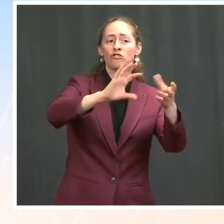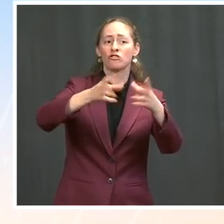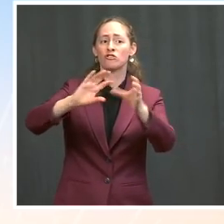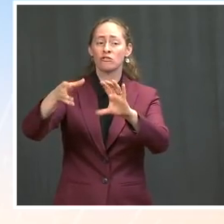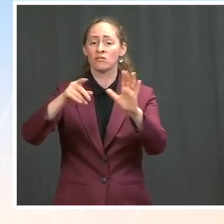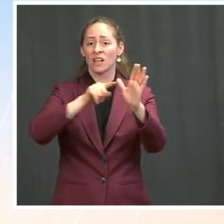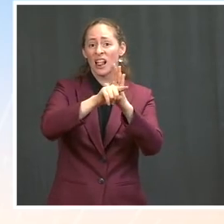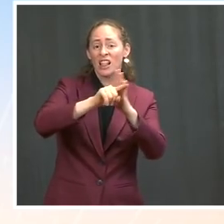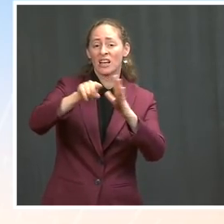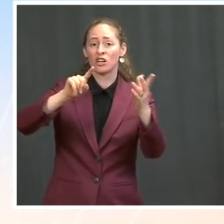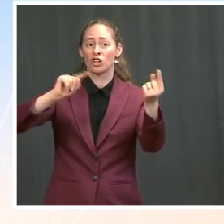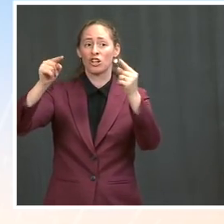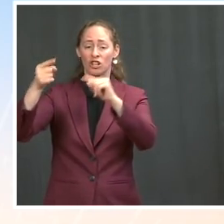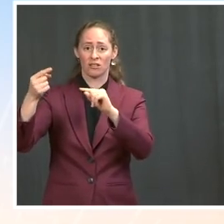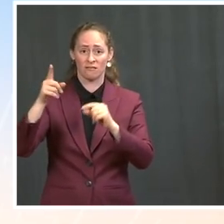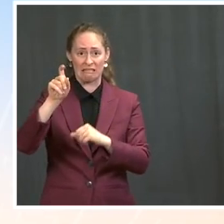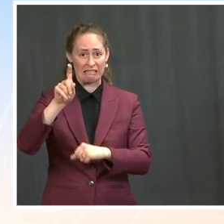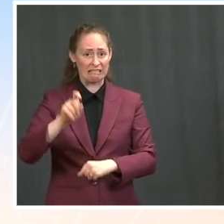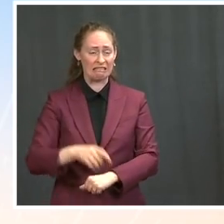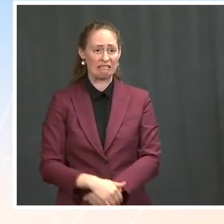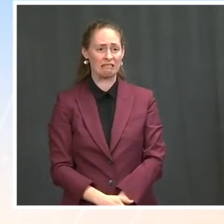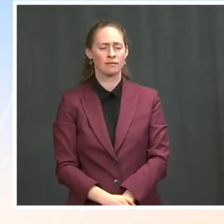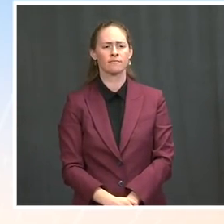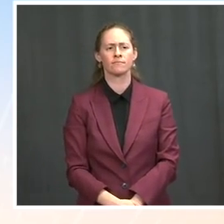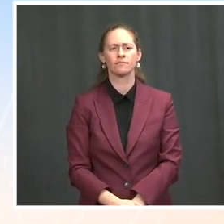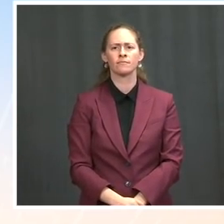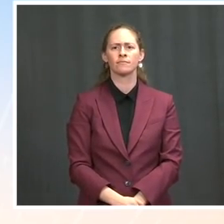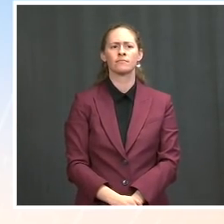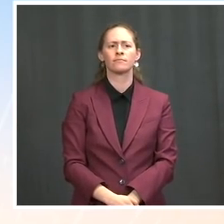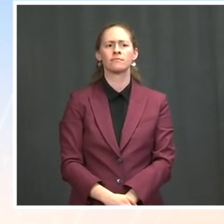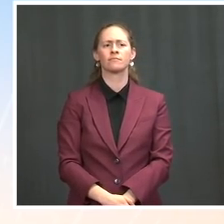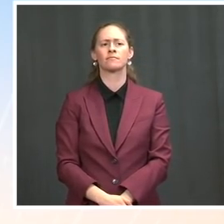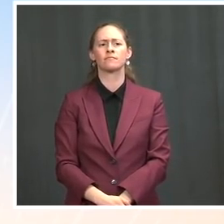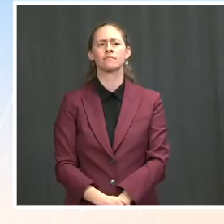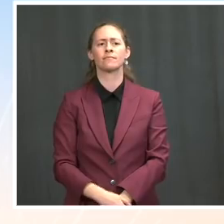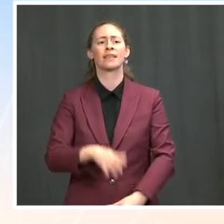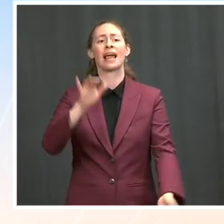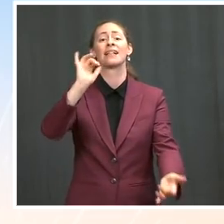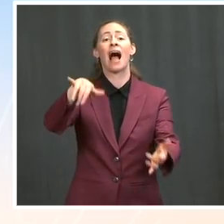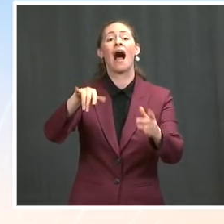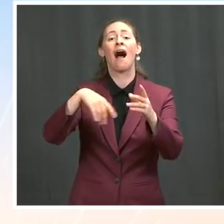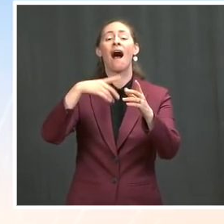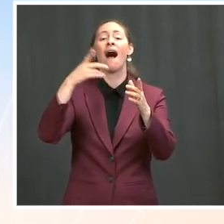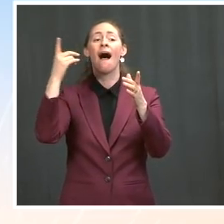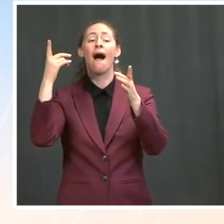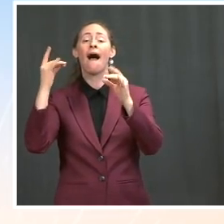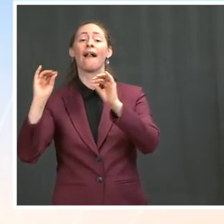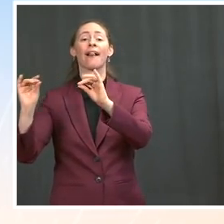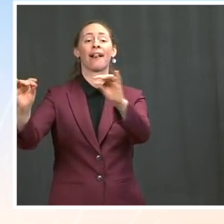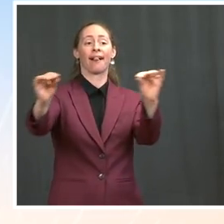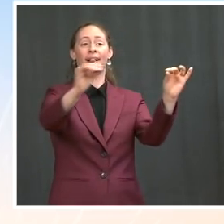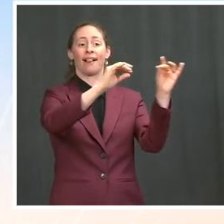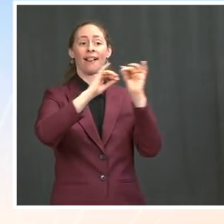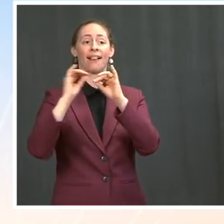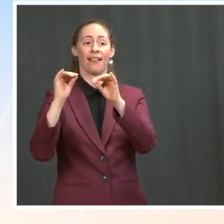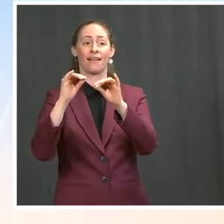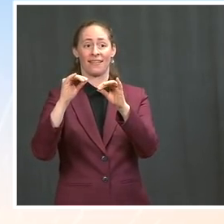Ms. Psaki: Obviously, we take the rhetoric of the -- the other, the -- the "former guy," as we like to say,